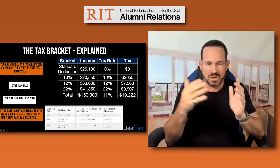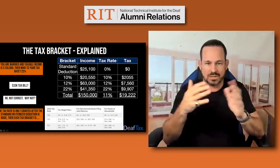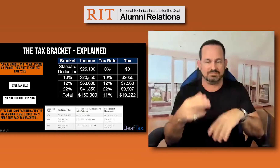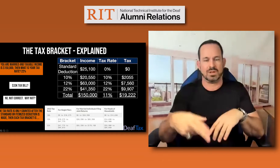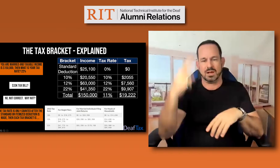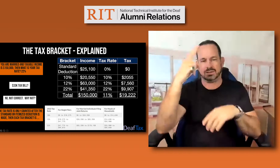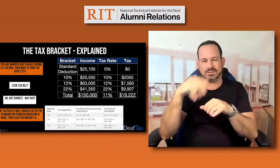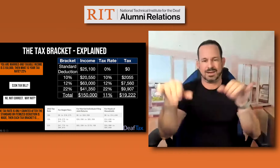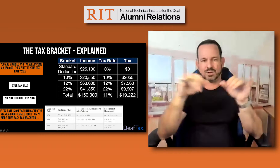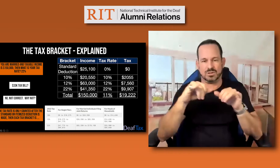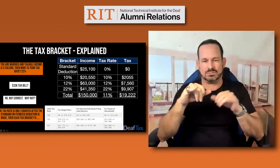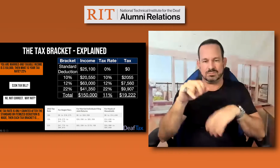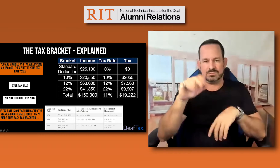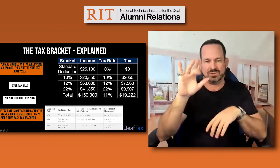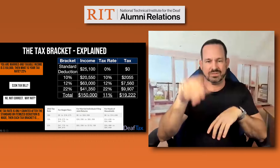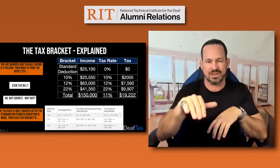as well.